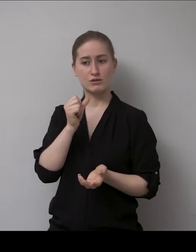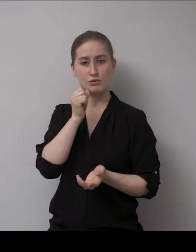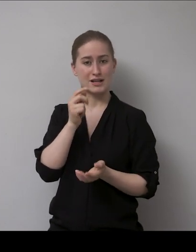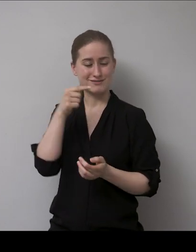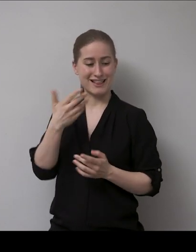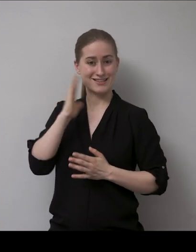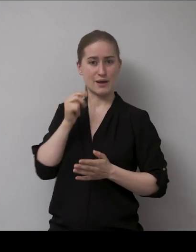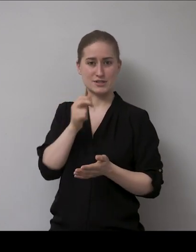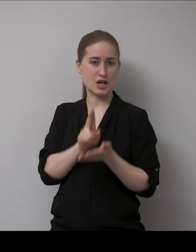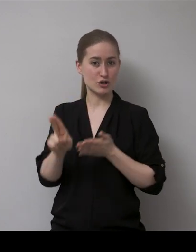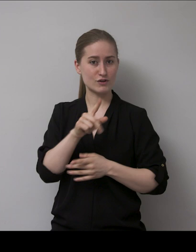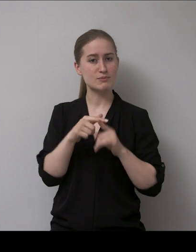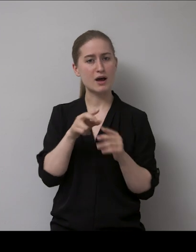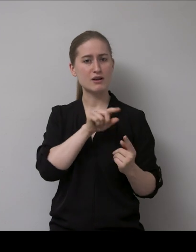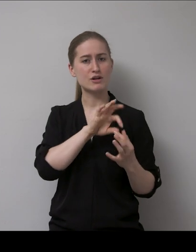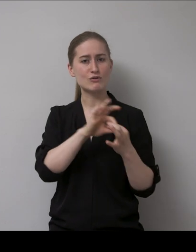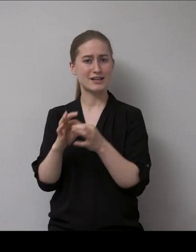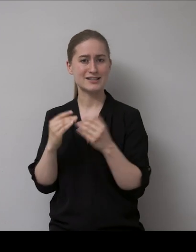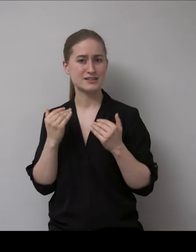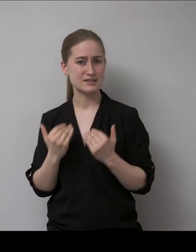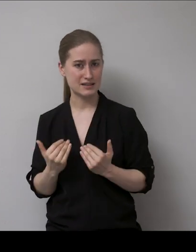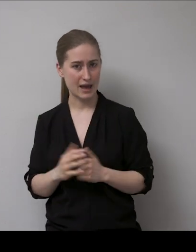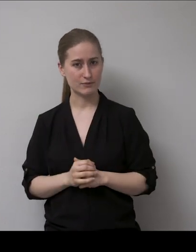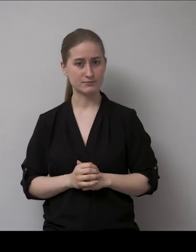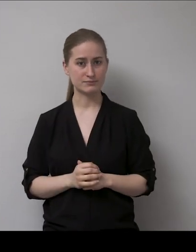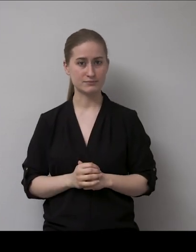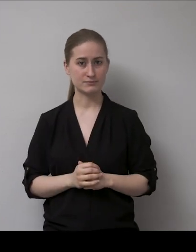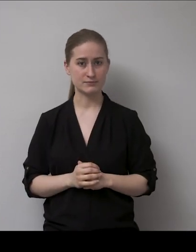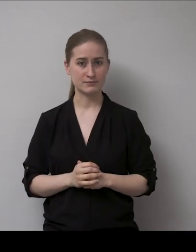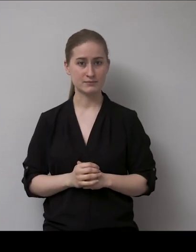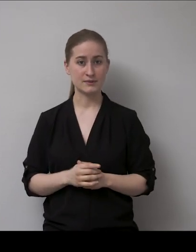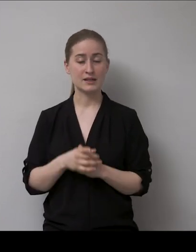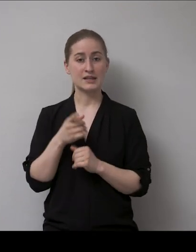"Remote utility is quite as worthy to be thought of "as immediate advantage.